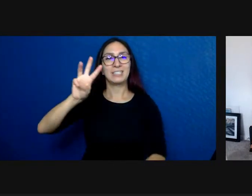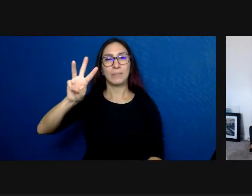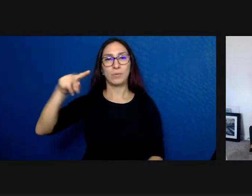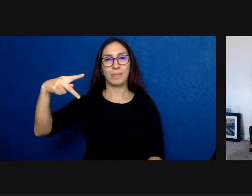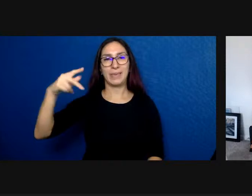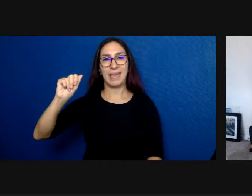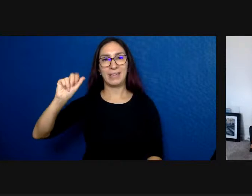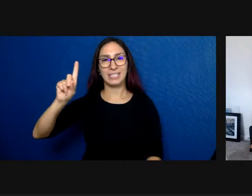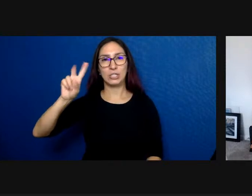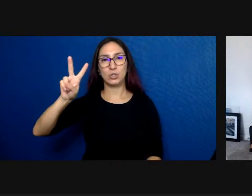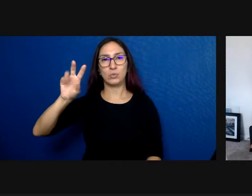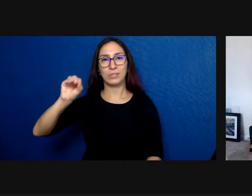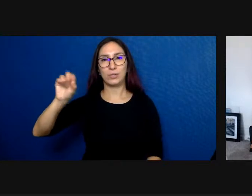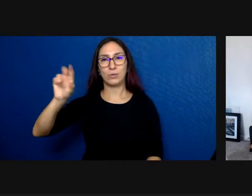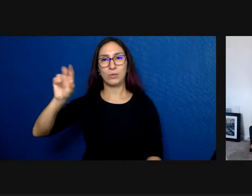Sugar on social media with our